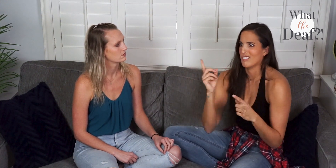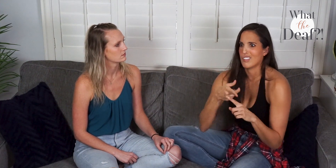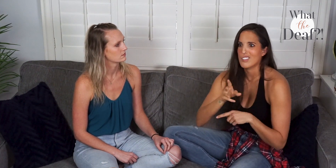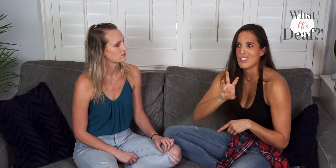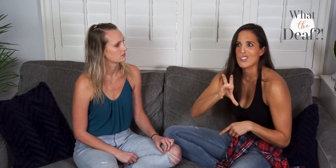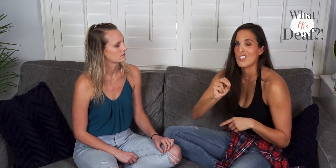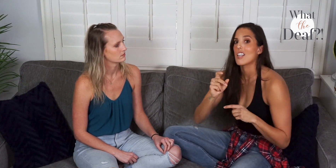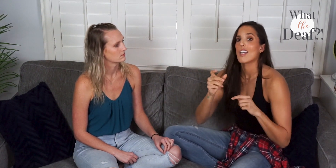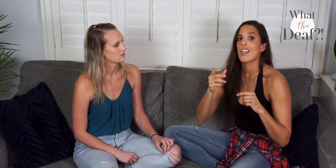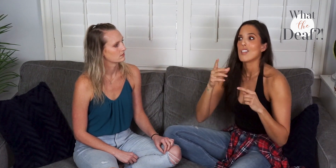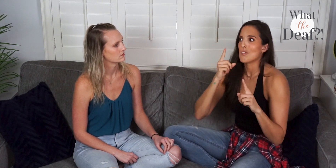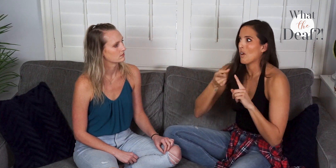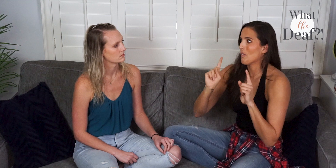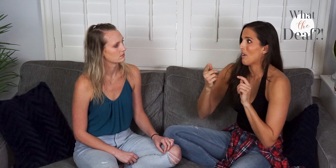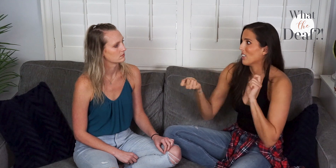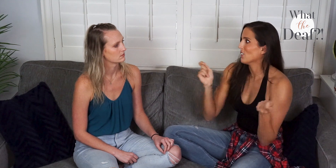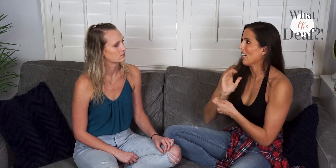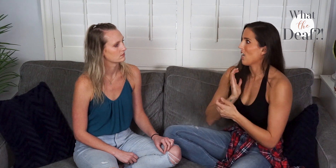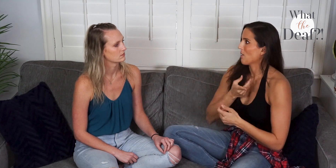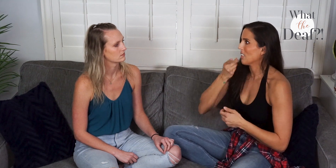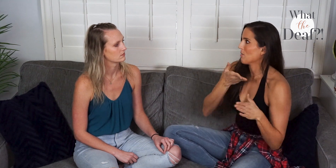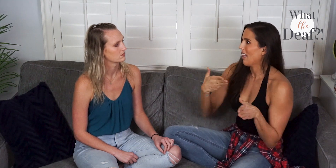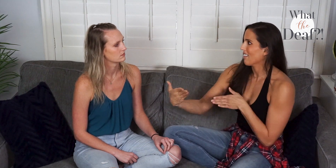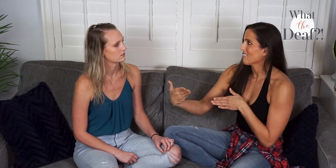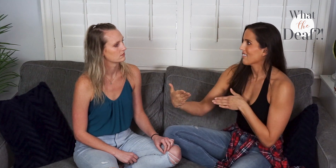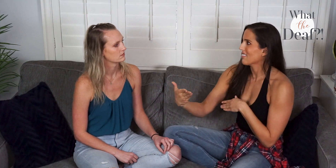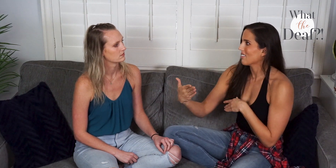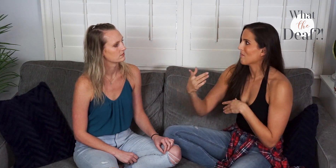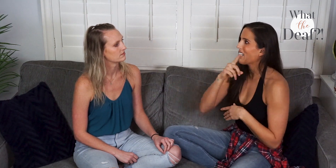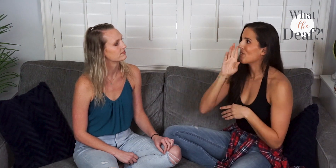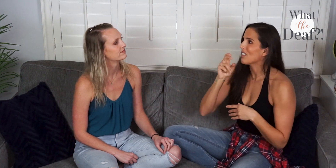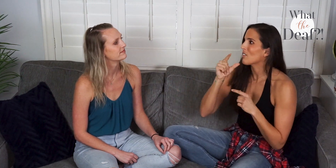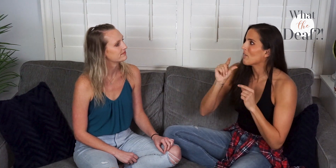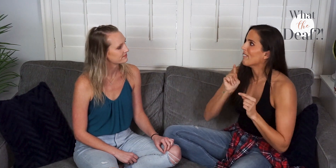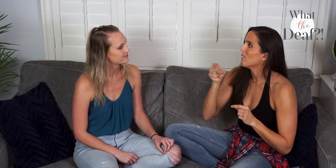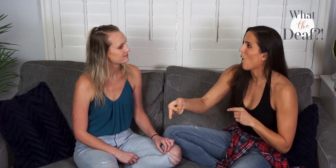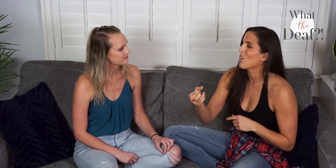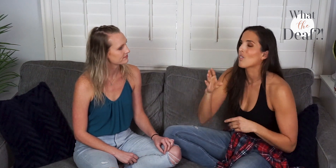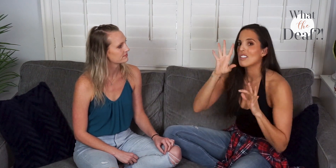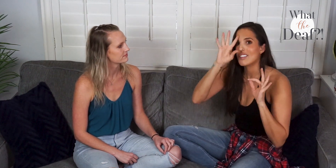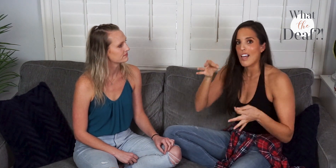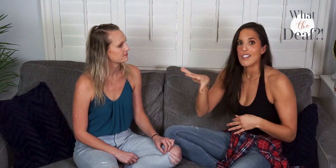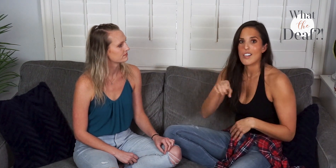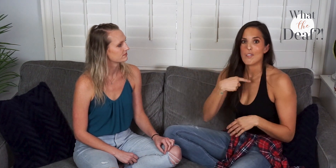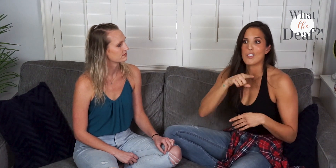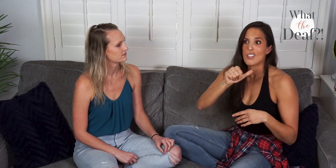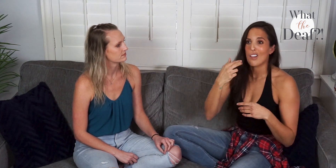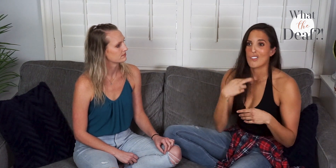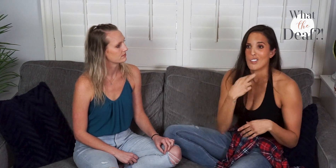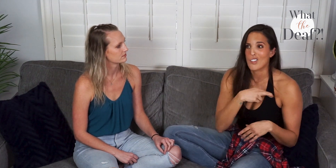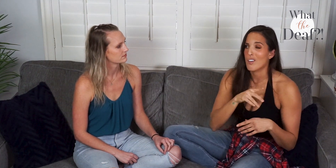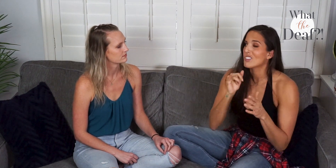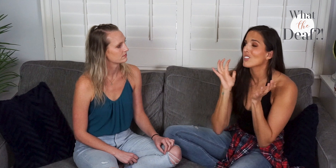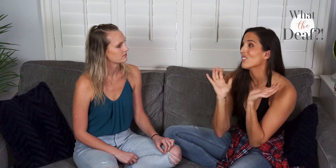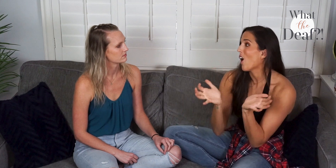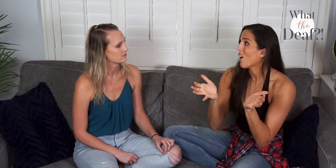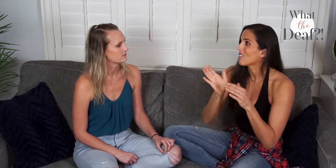for until 6:30 PM to the point where we had to change our dinner plans because it was a little bit far. So he decided to take me to another restaurant